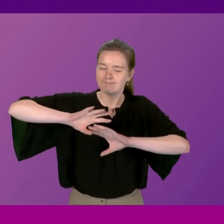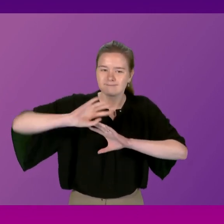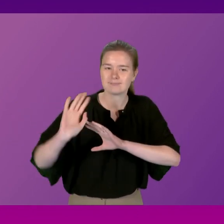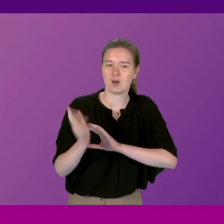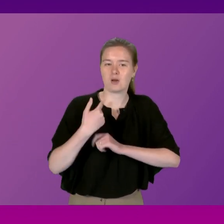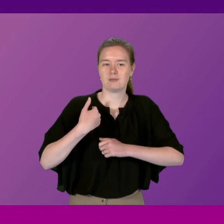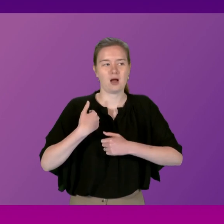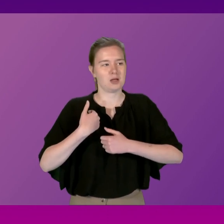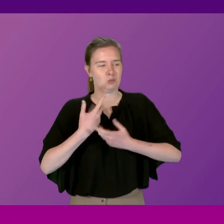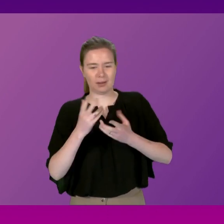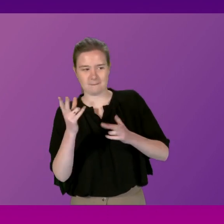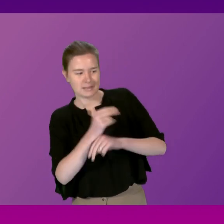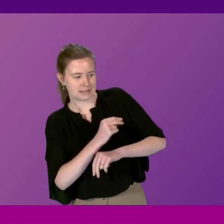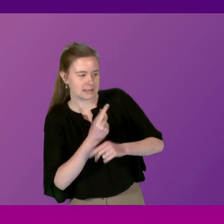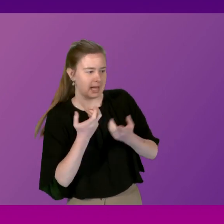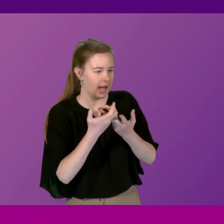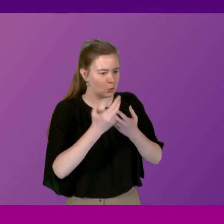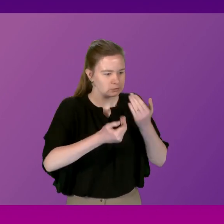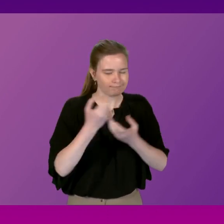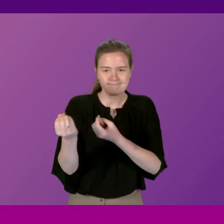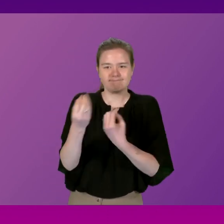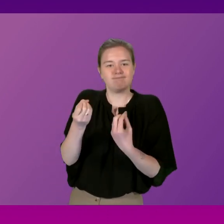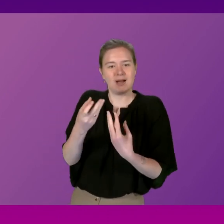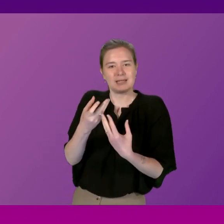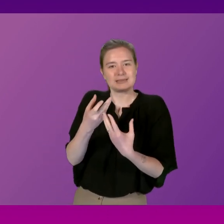we are falling short and where we are getting it right.